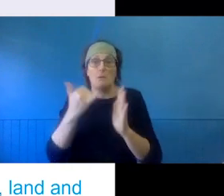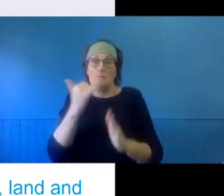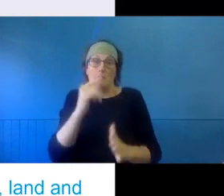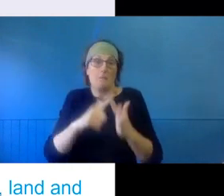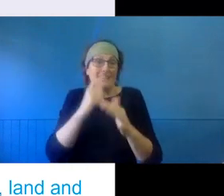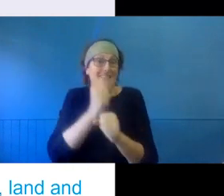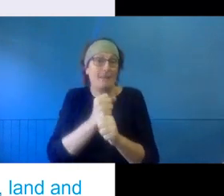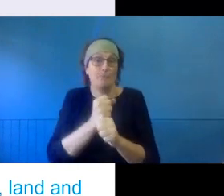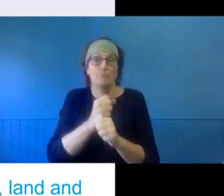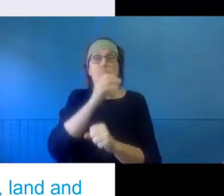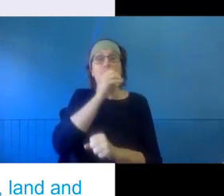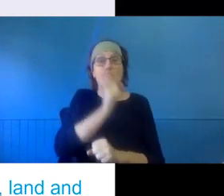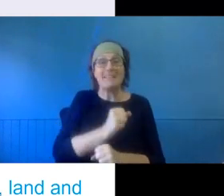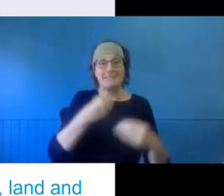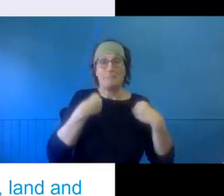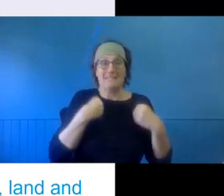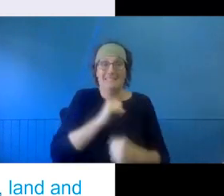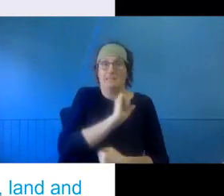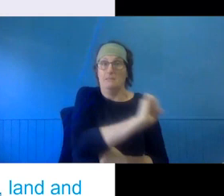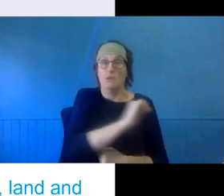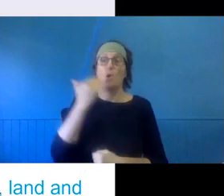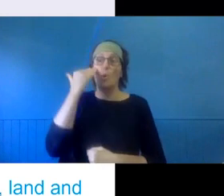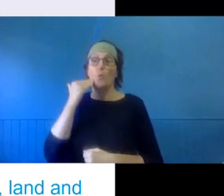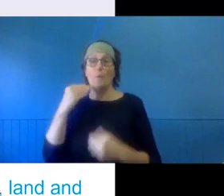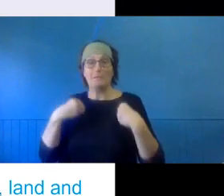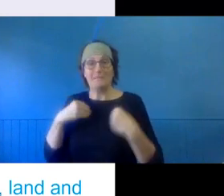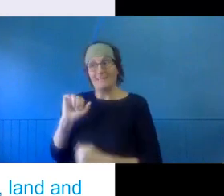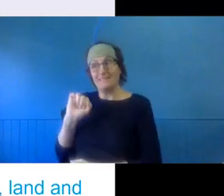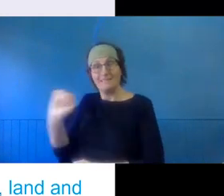women's business, anything sacred - people understand those rules. But